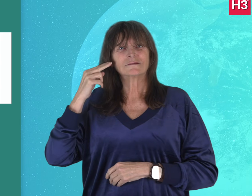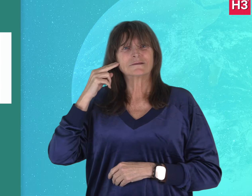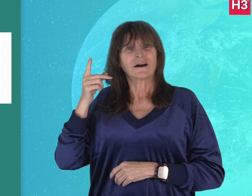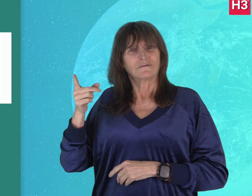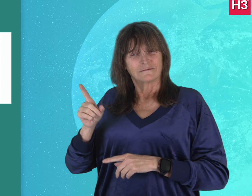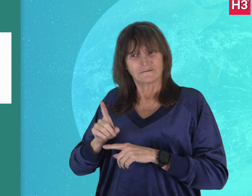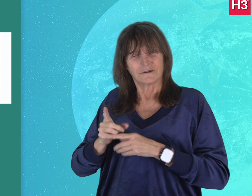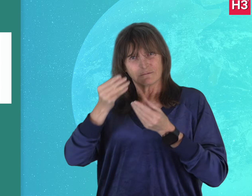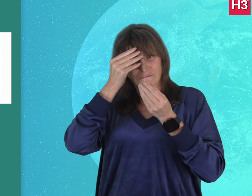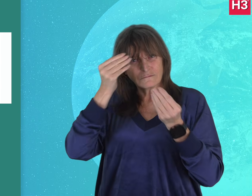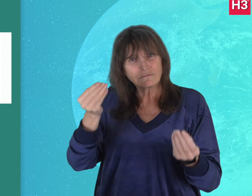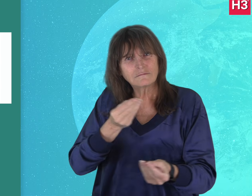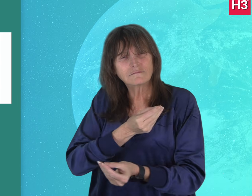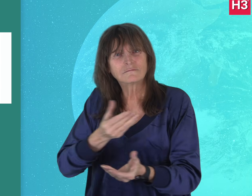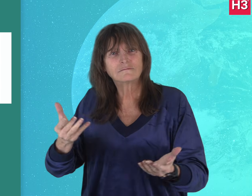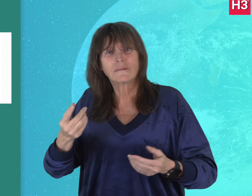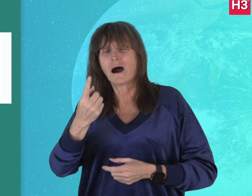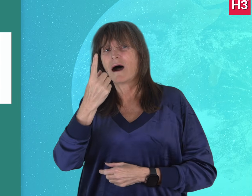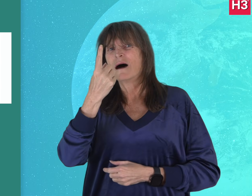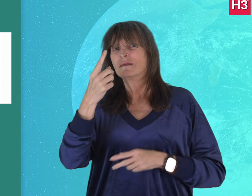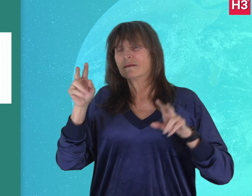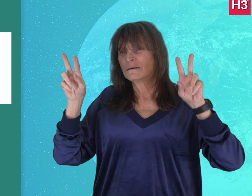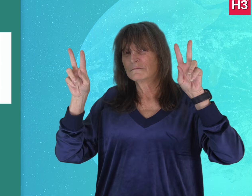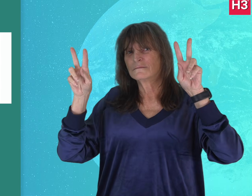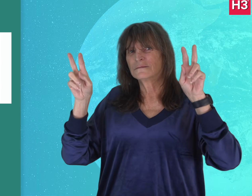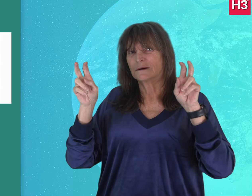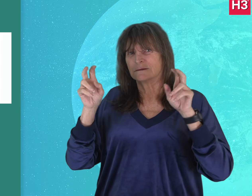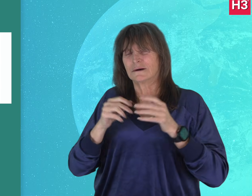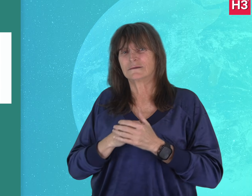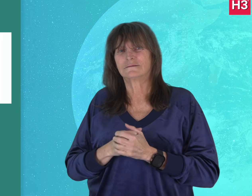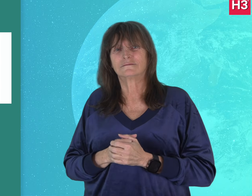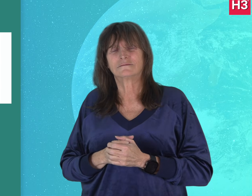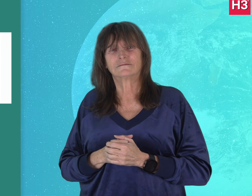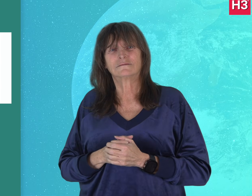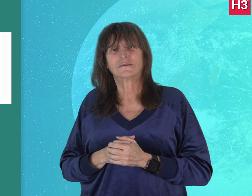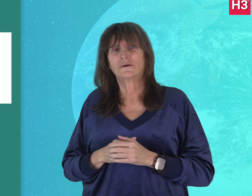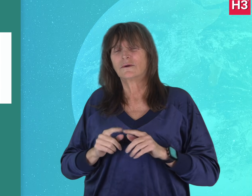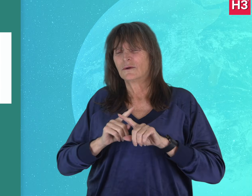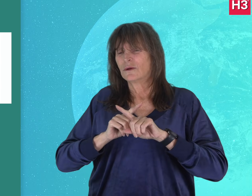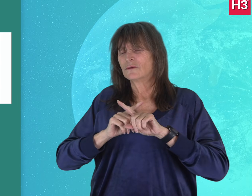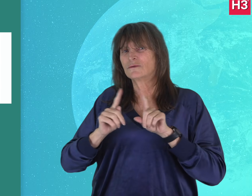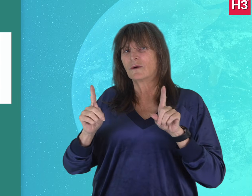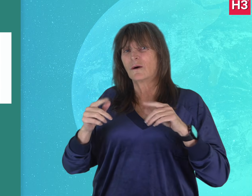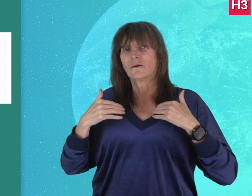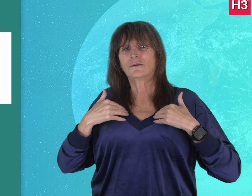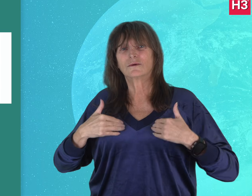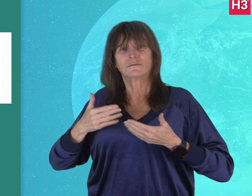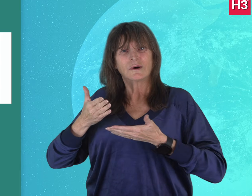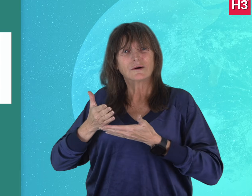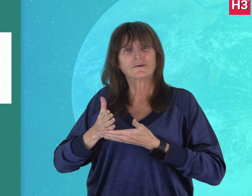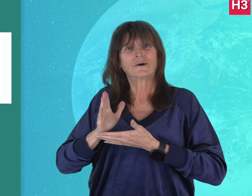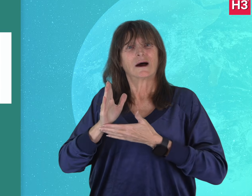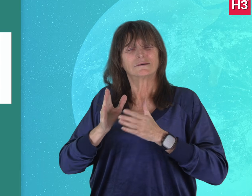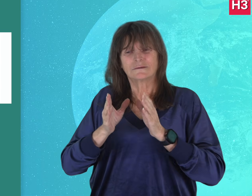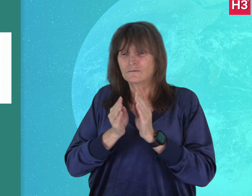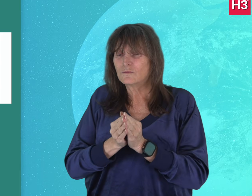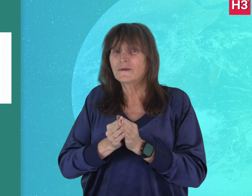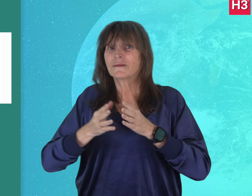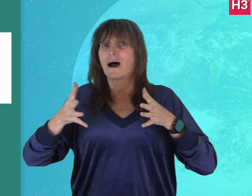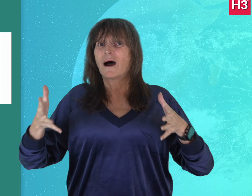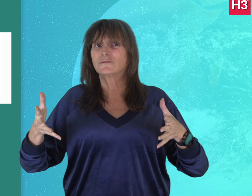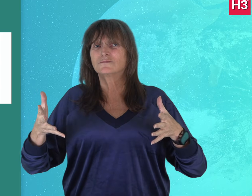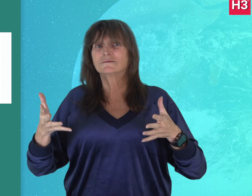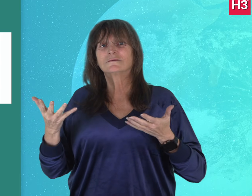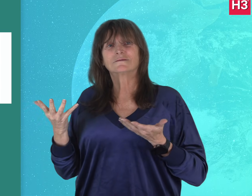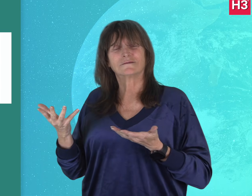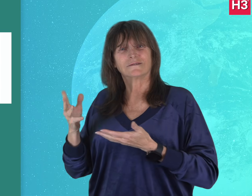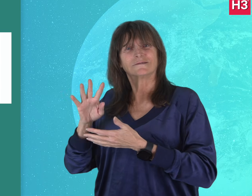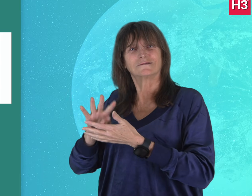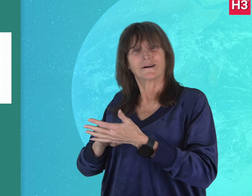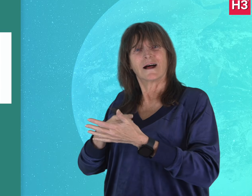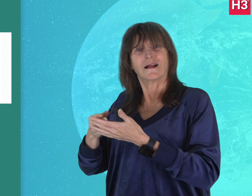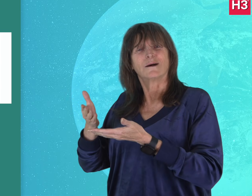of the Deaf shared one message: “No Human Rights Without Sign Language Rights.”